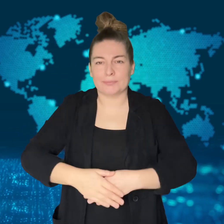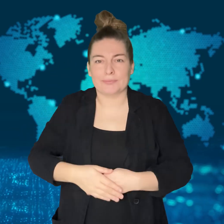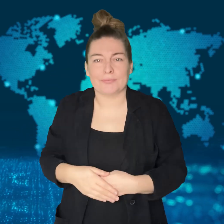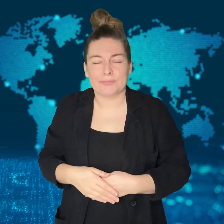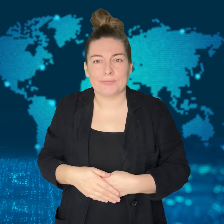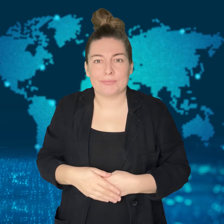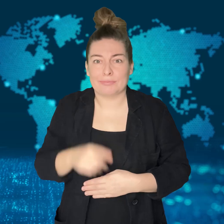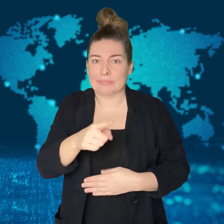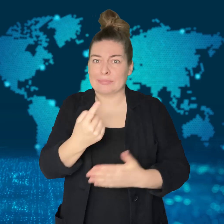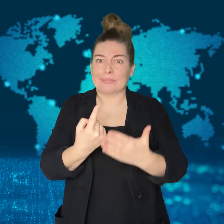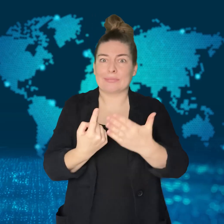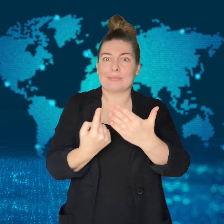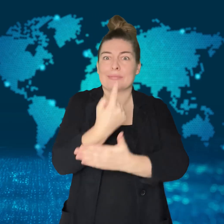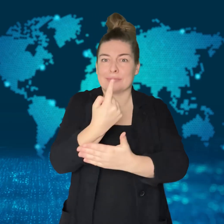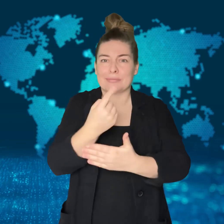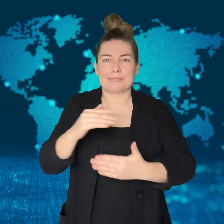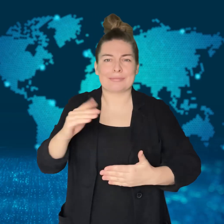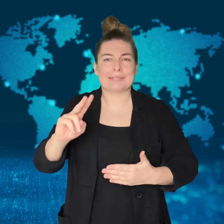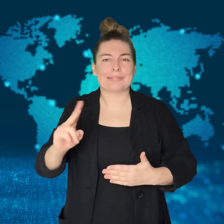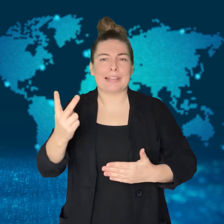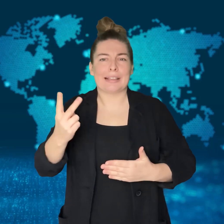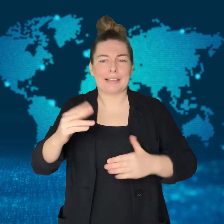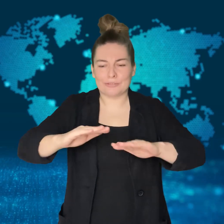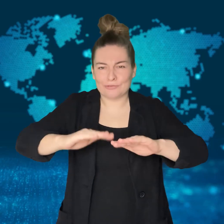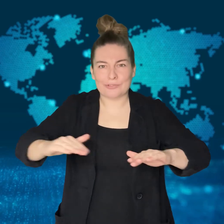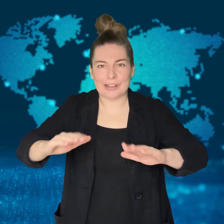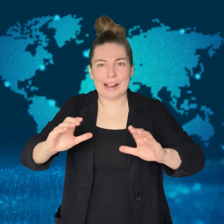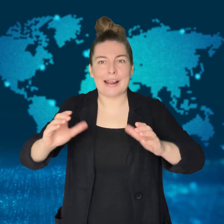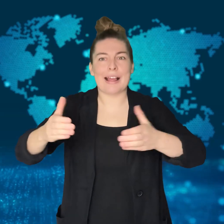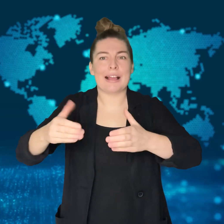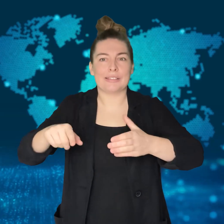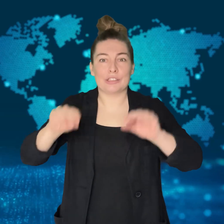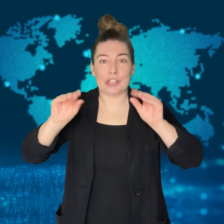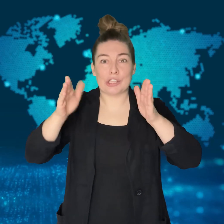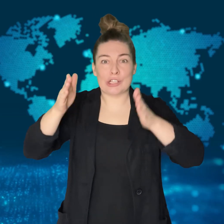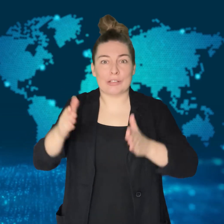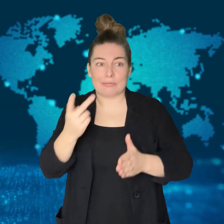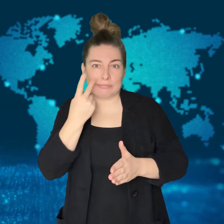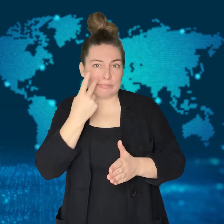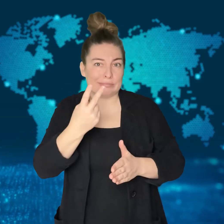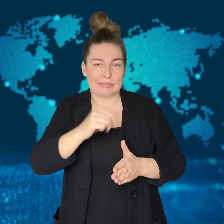ranging from kindergarten to 12th grade.